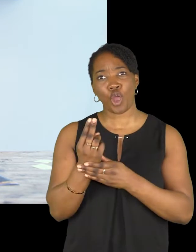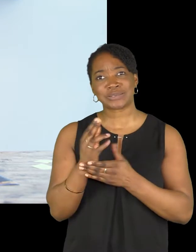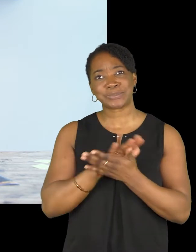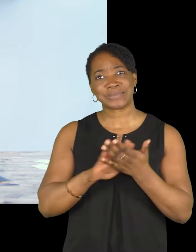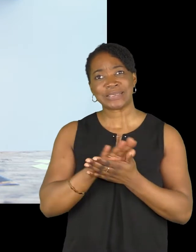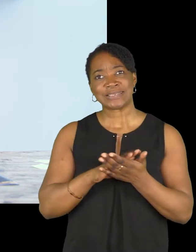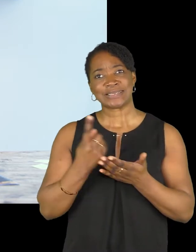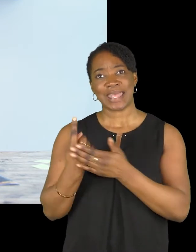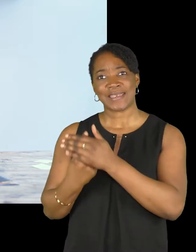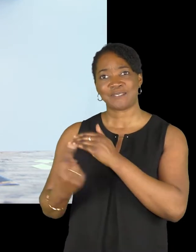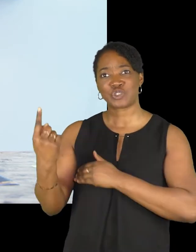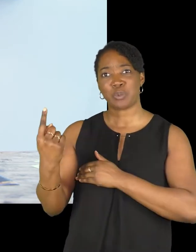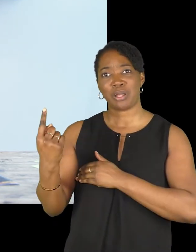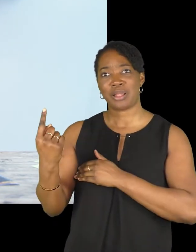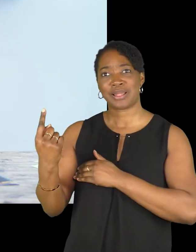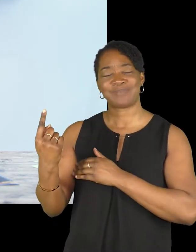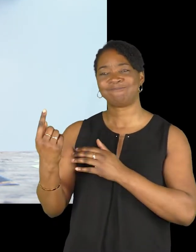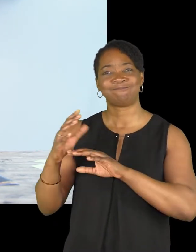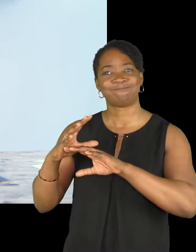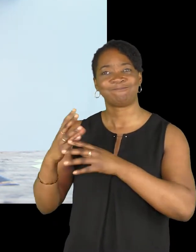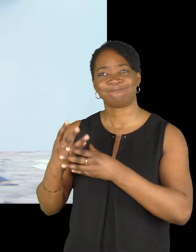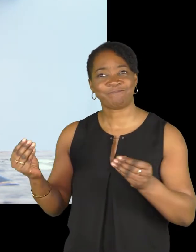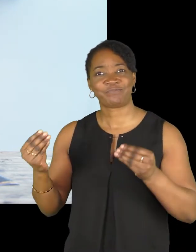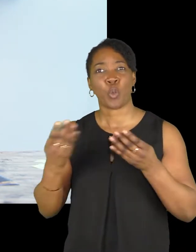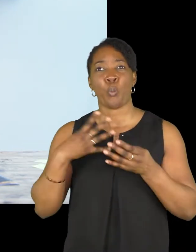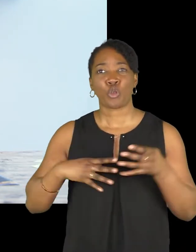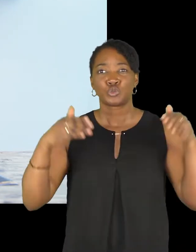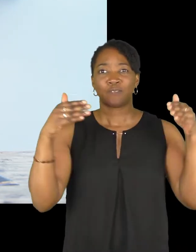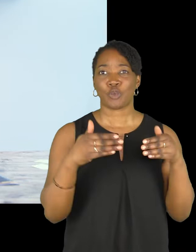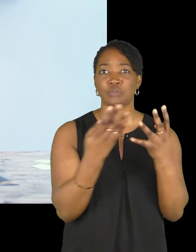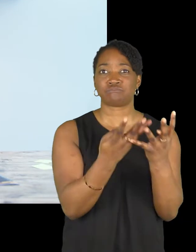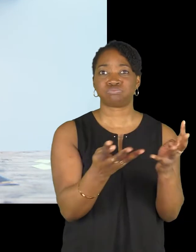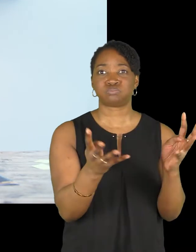the kind of the individual artist, focuses on kind of collectivity and connectivity,